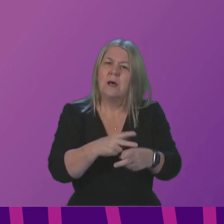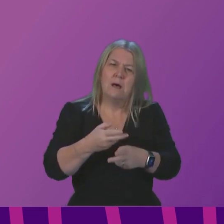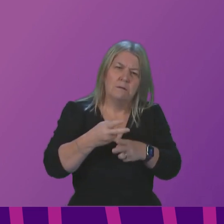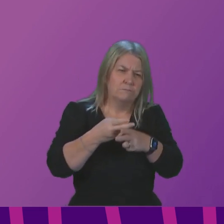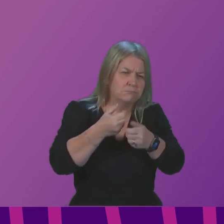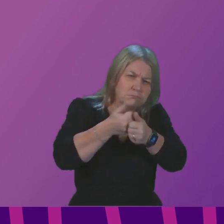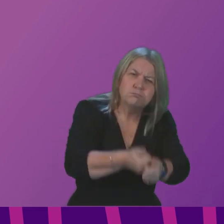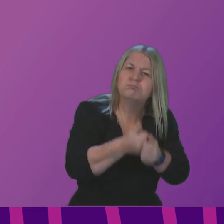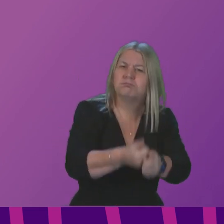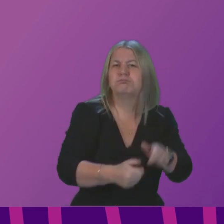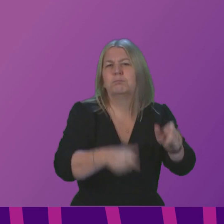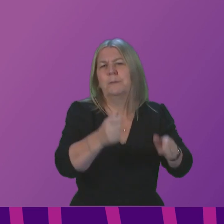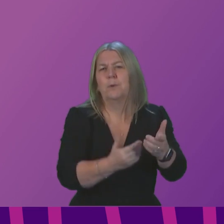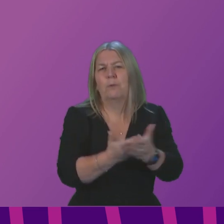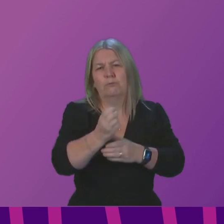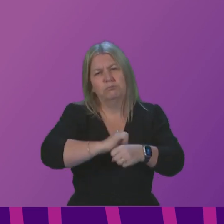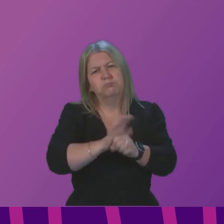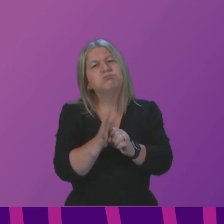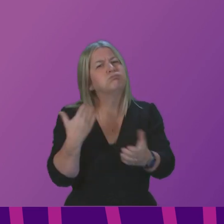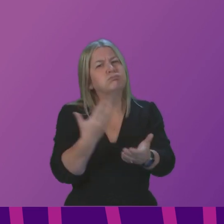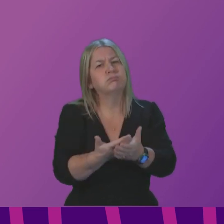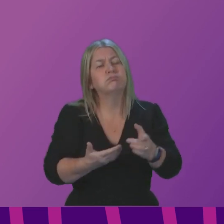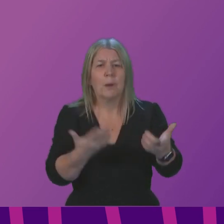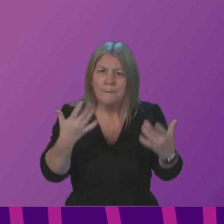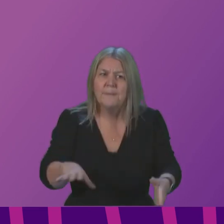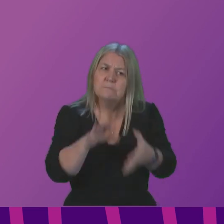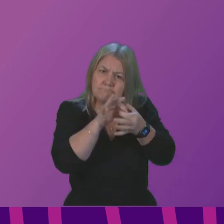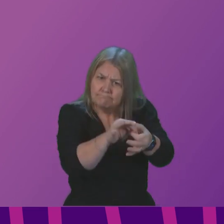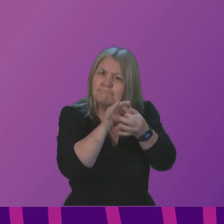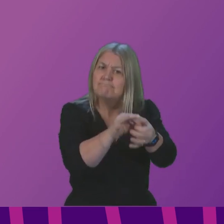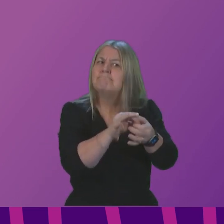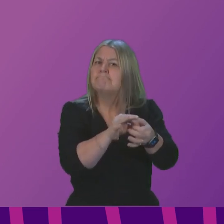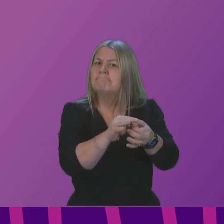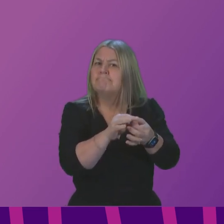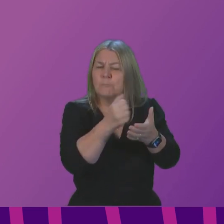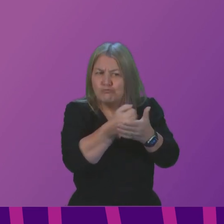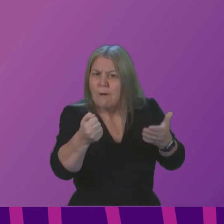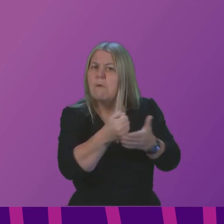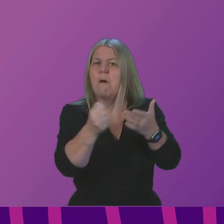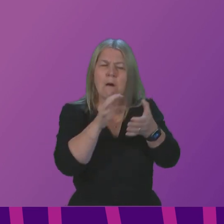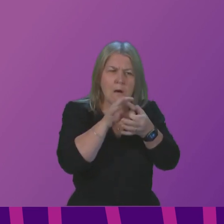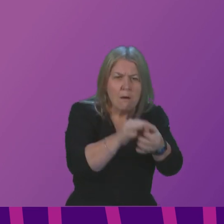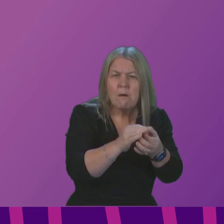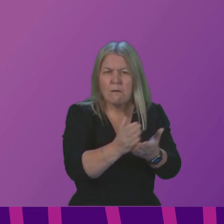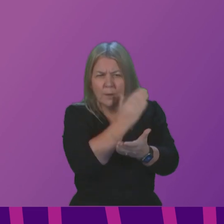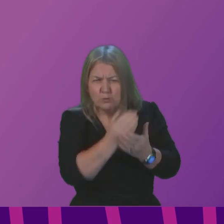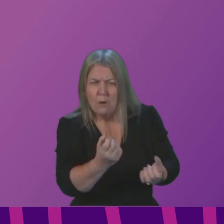throughout the pandemic. We are in regular contact with those services to understand the challenges that they face and to support them as best we can.